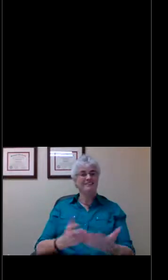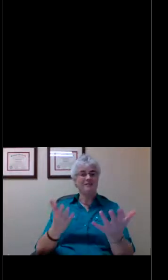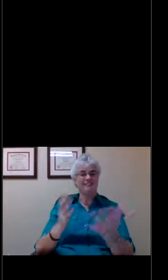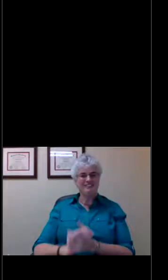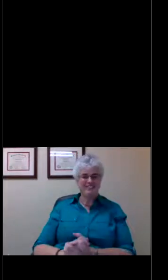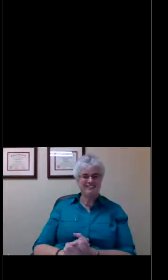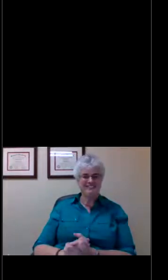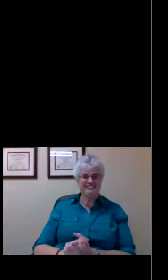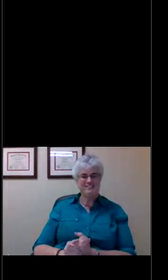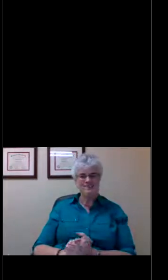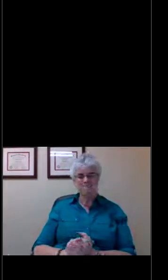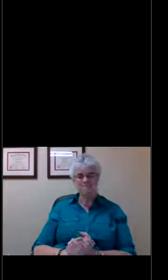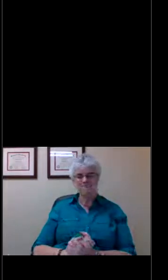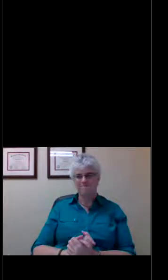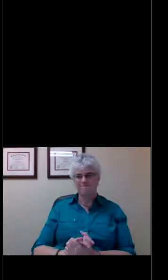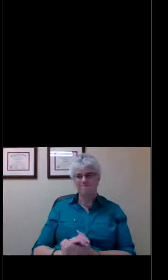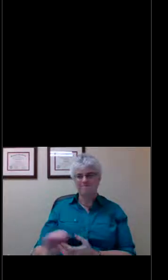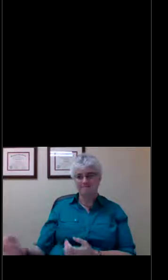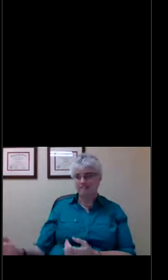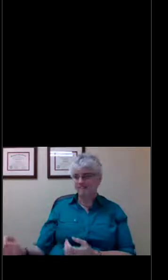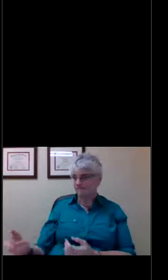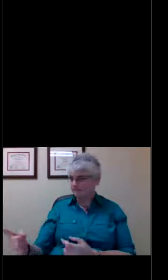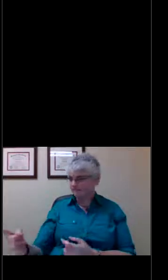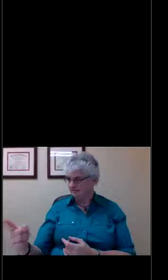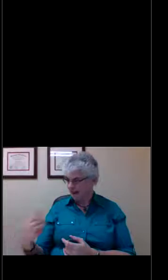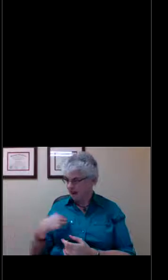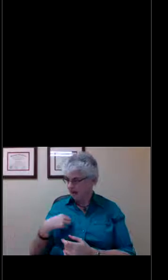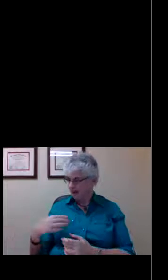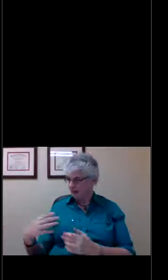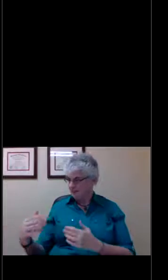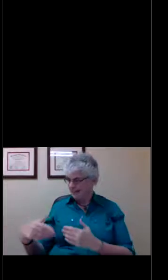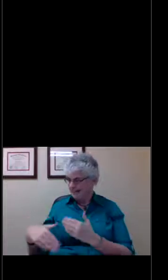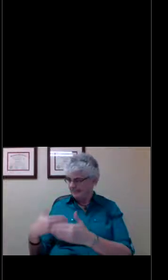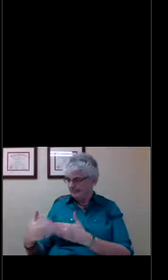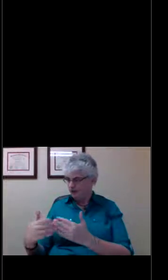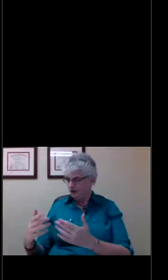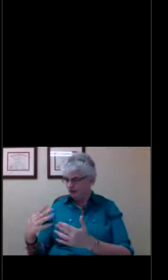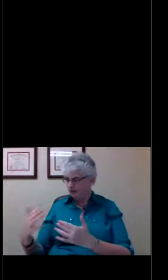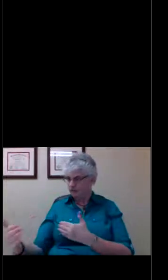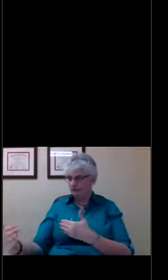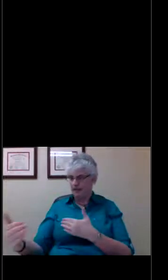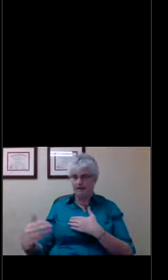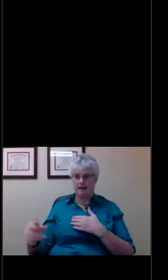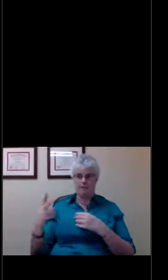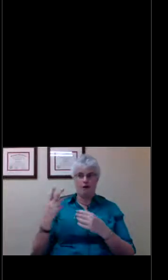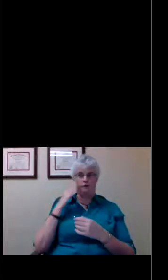knowledge. So let's go with the next poll question. Cierra: Okay, everybody, we have poll